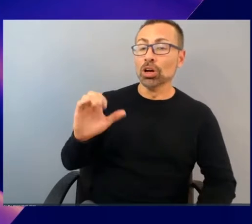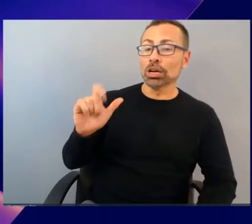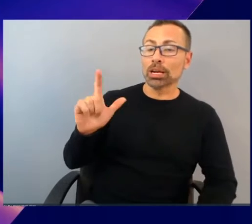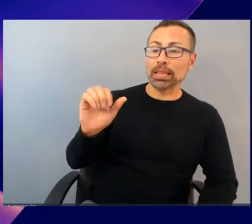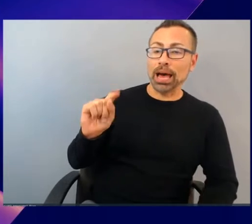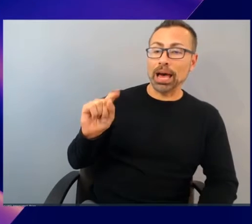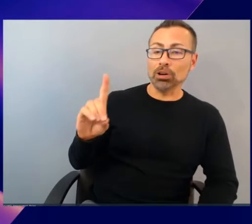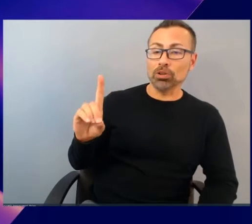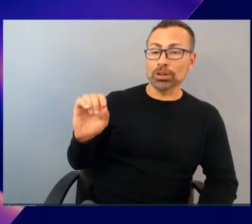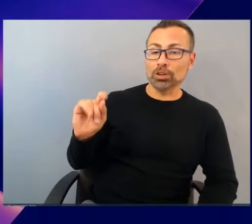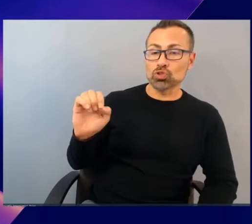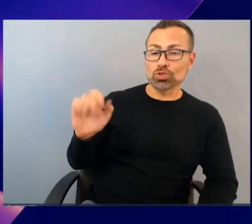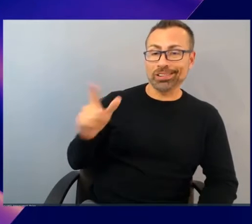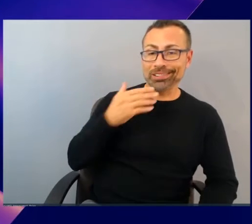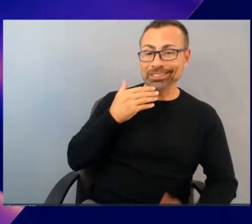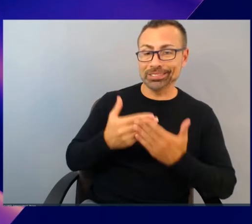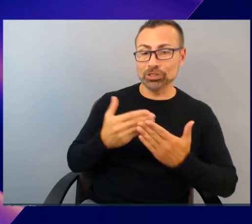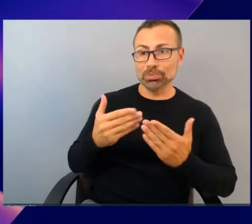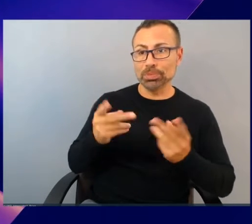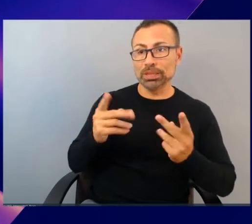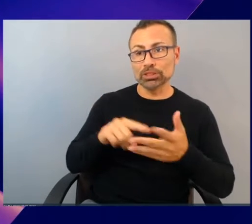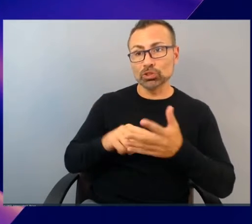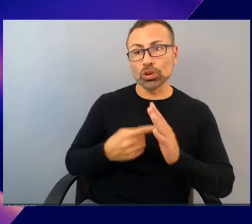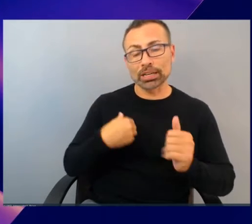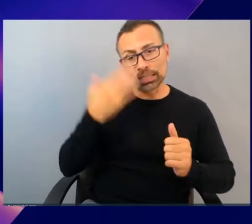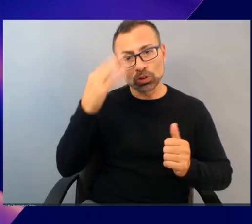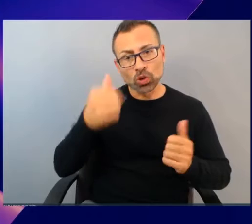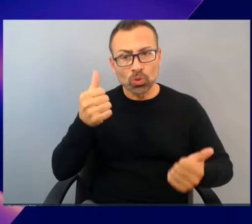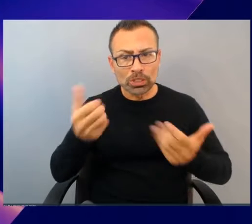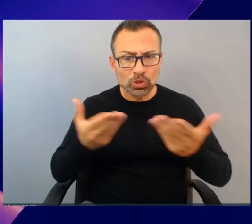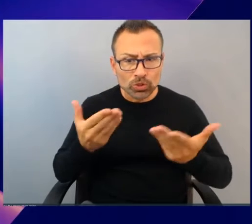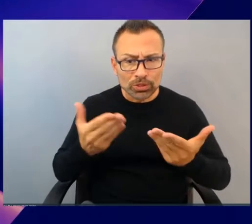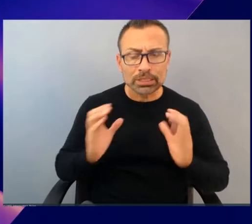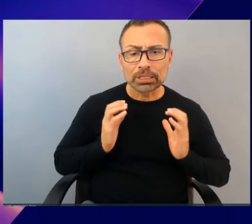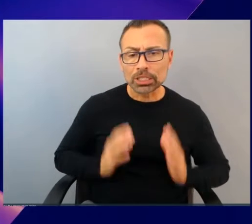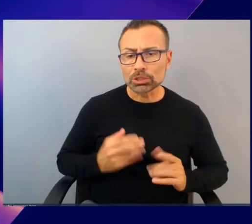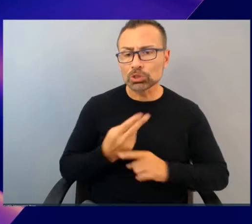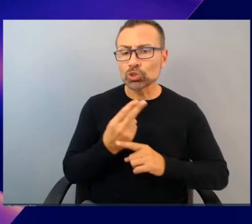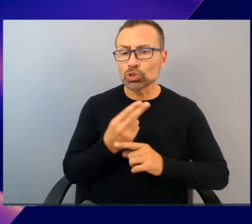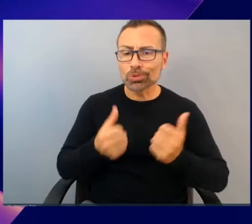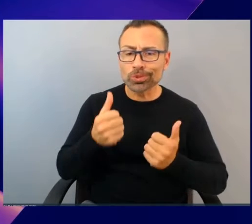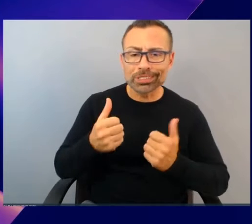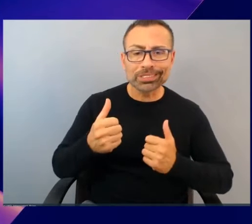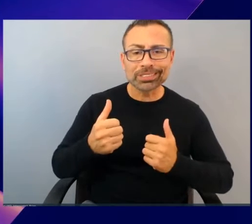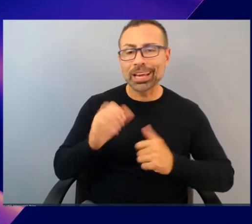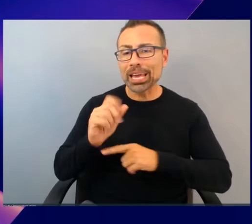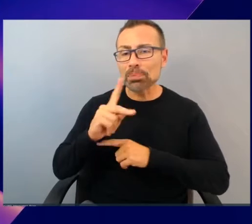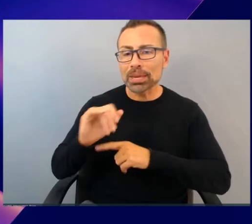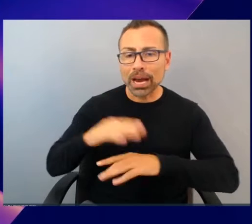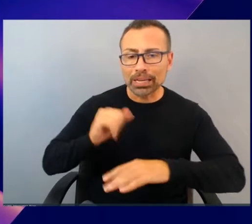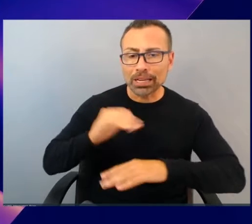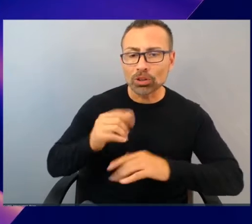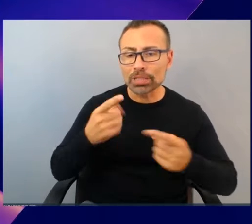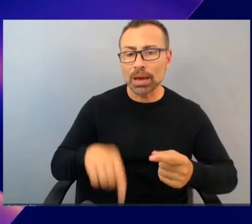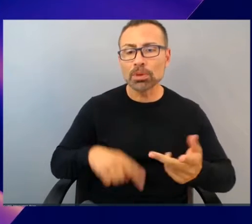what services the customer's using, what kind of API calls they've been making, who's been logging in and out of the account. Yeah. - So overall,